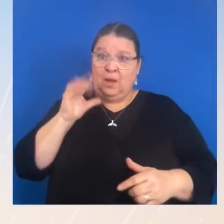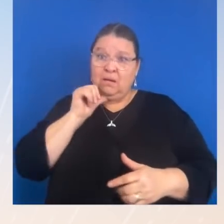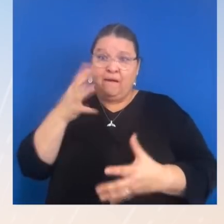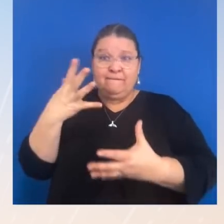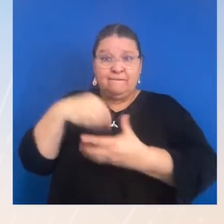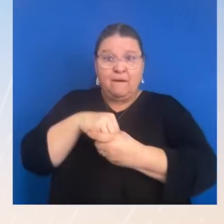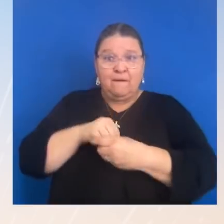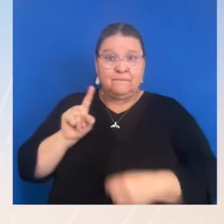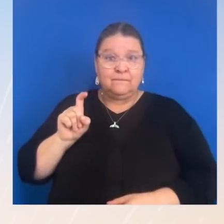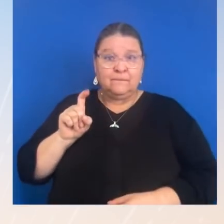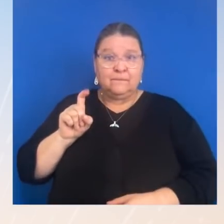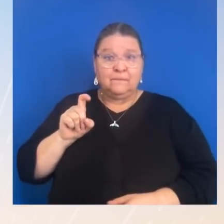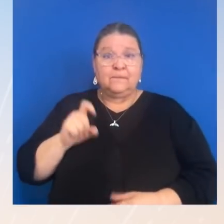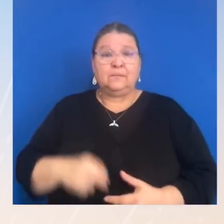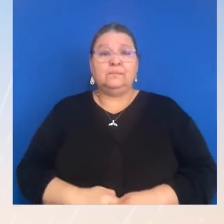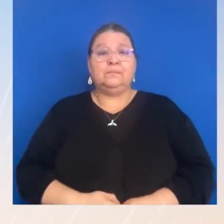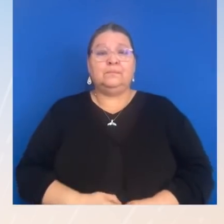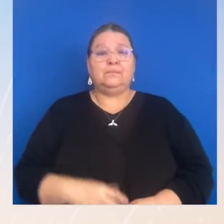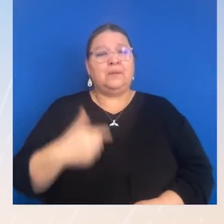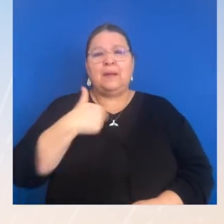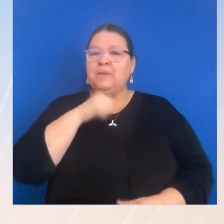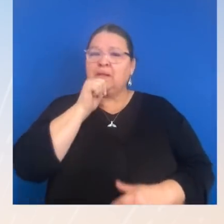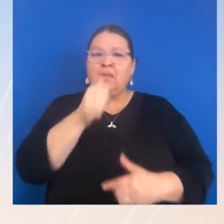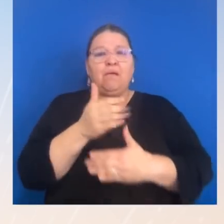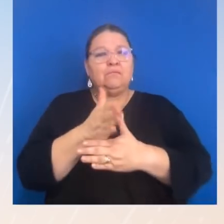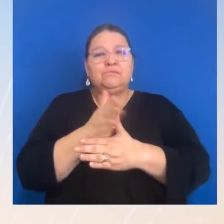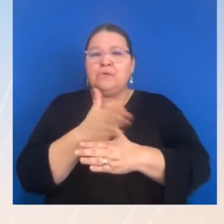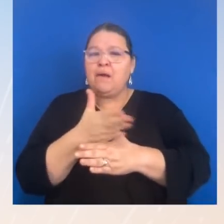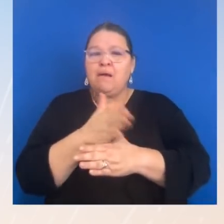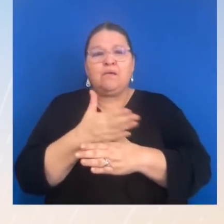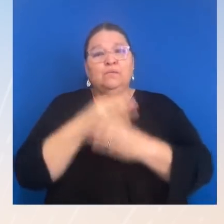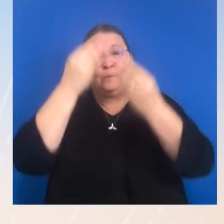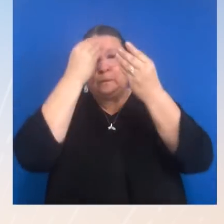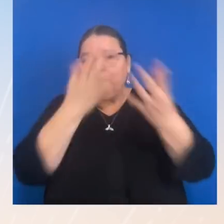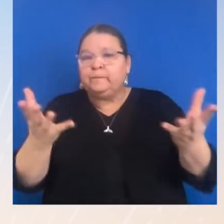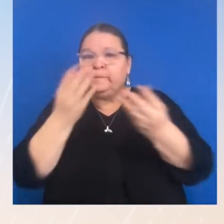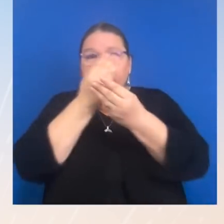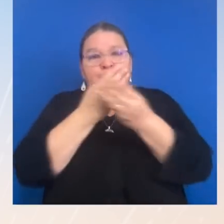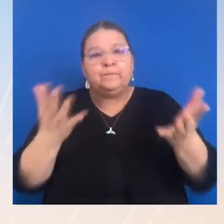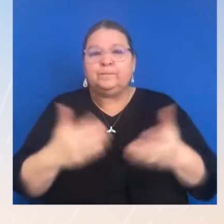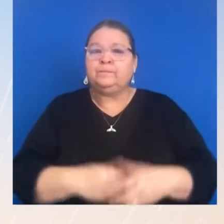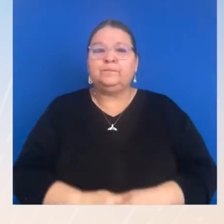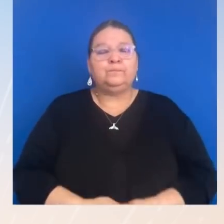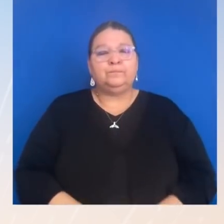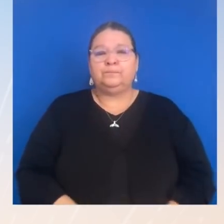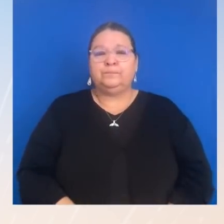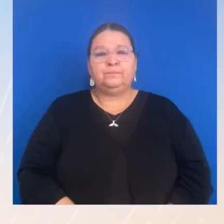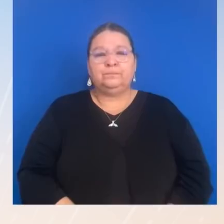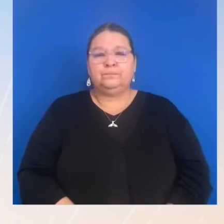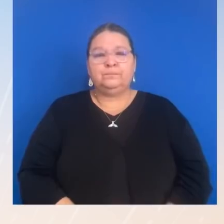But the President's intention of sending U.S military to fight in Ukraine against Russia has not changed. The Press: But that sounds like even